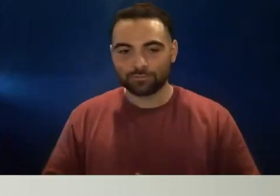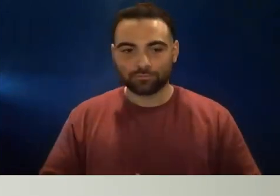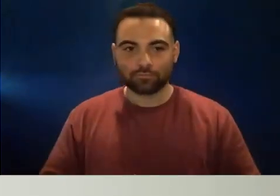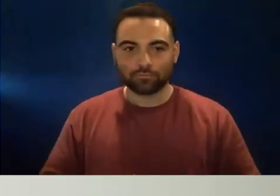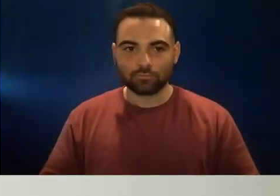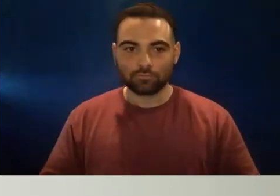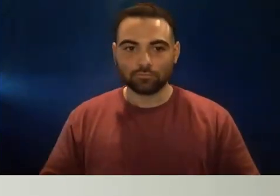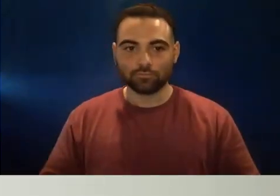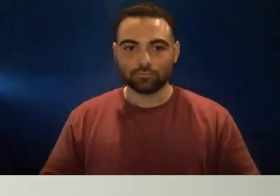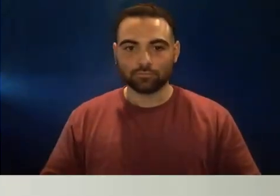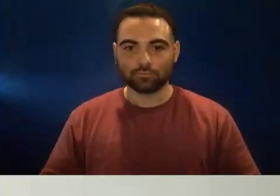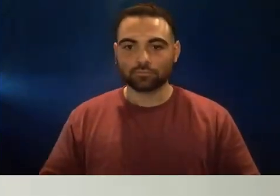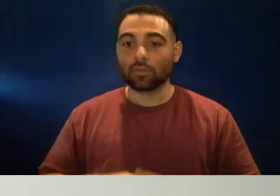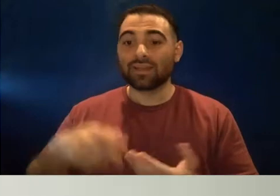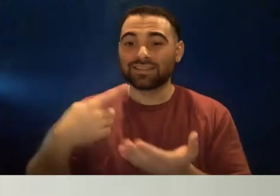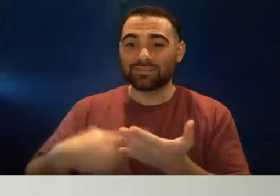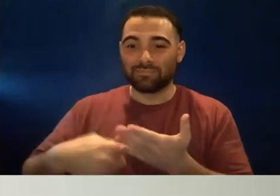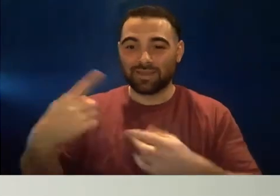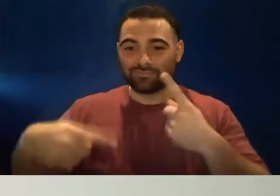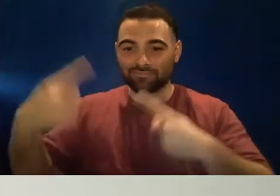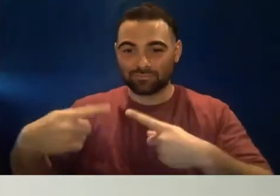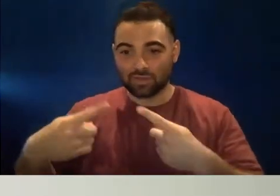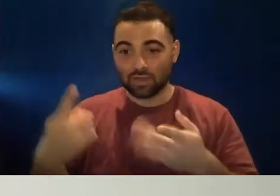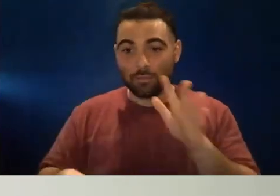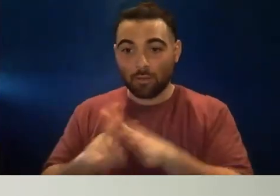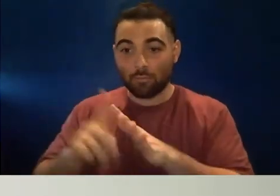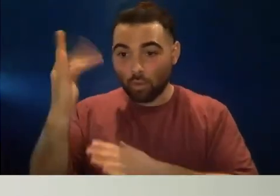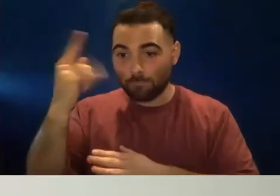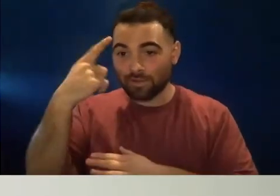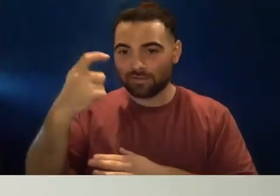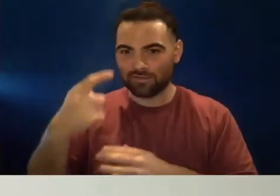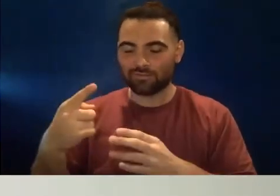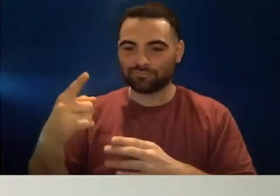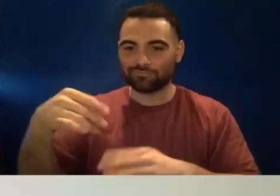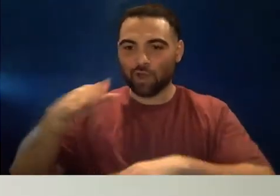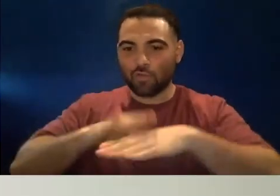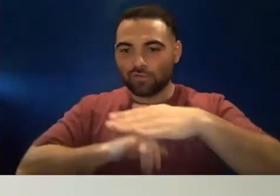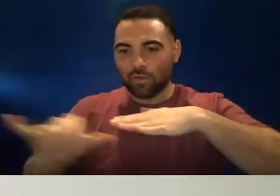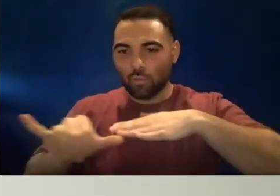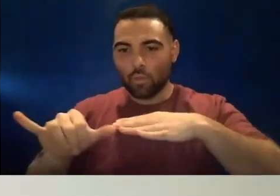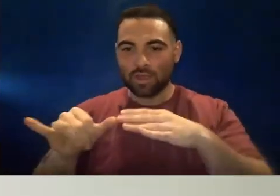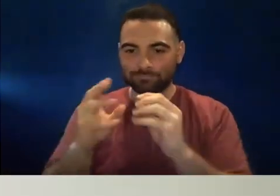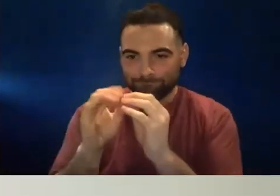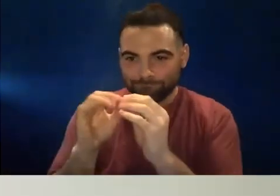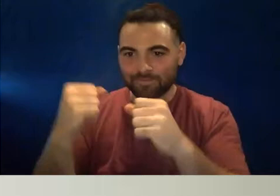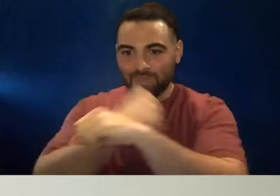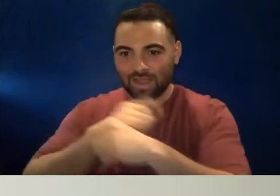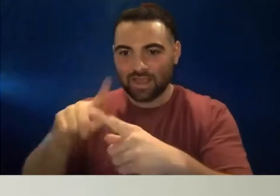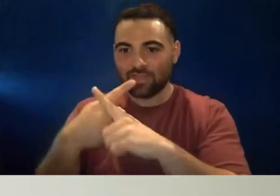because there was some violence on the subway and someone was pushed onto the tracks. And a reporter actually reached out to me,